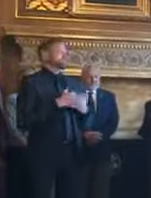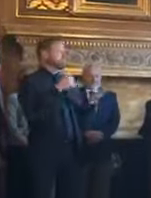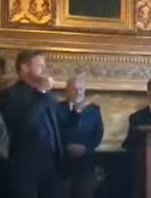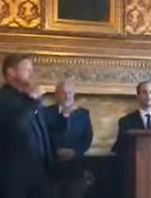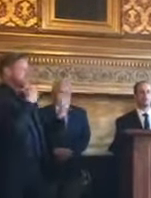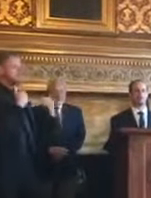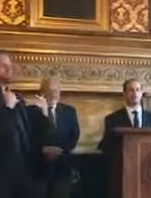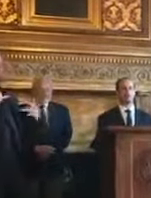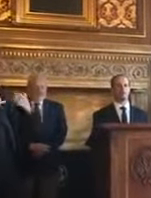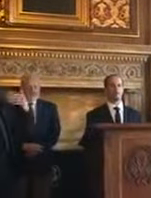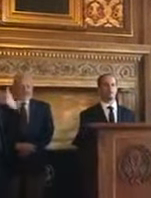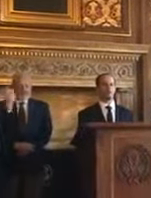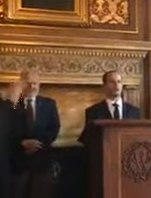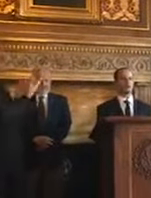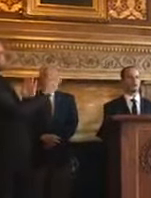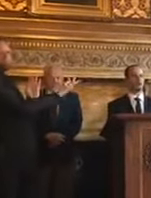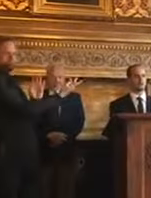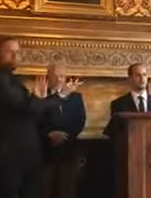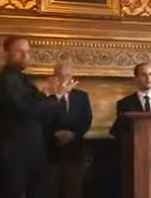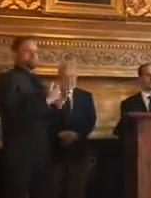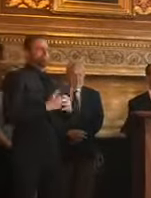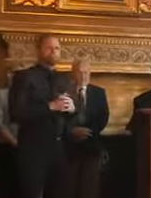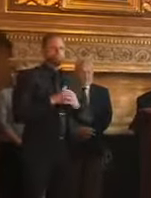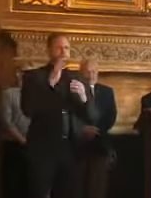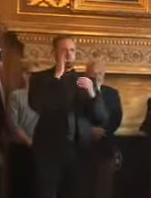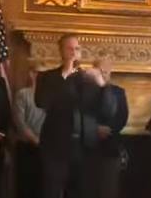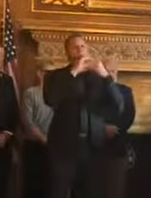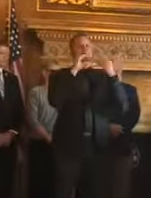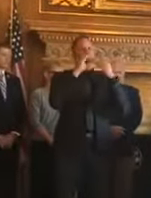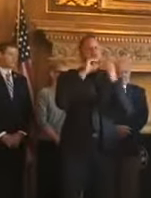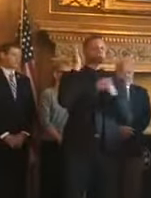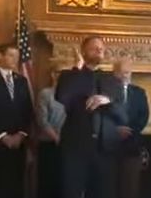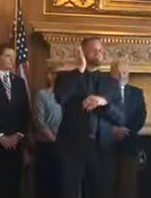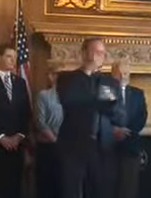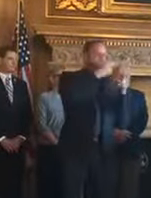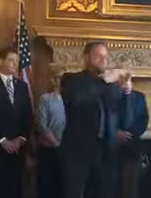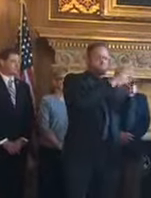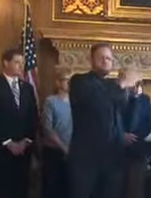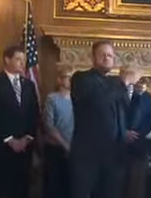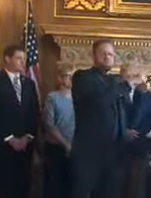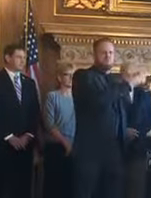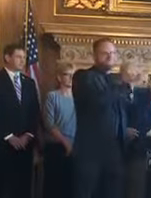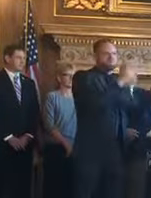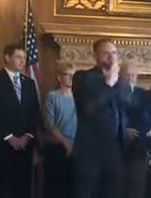so therefore I am not going to take too much time so we get a chance to introduce everyone,